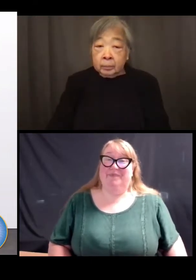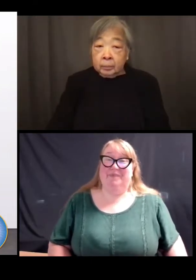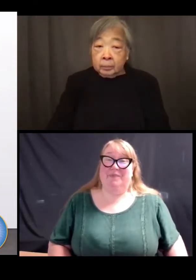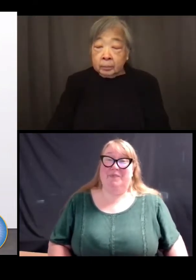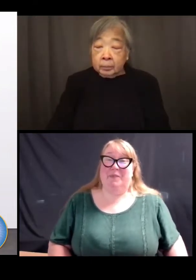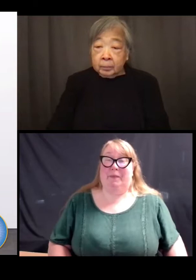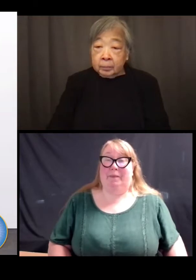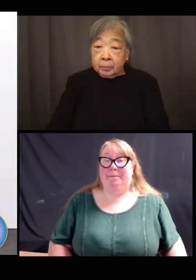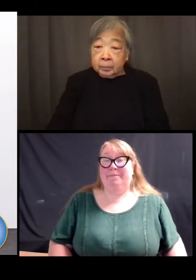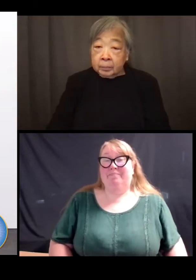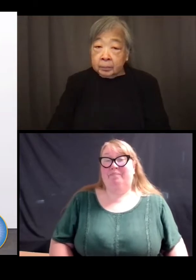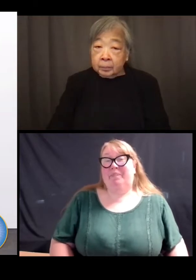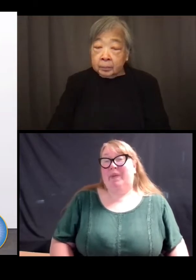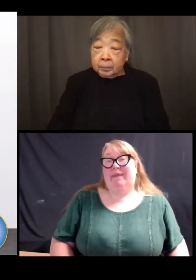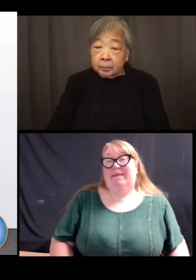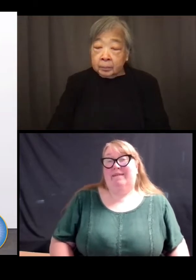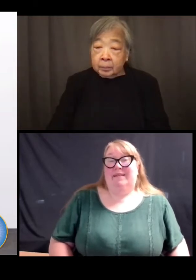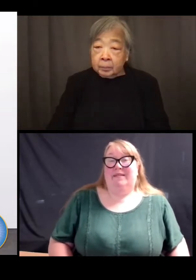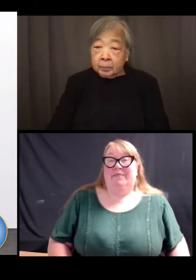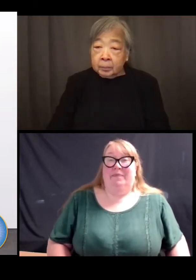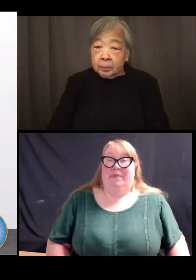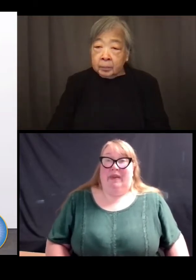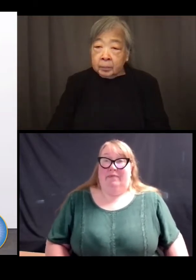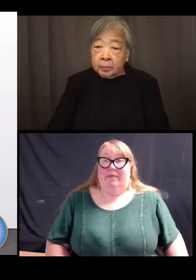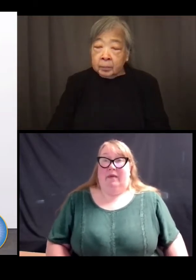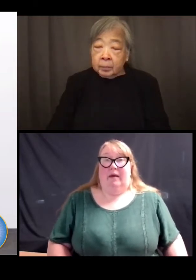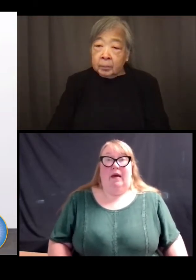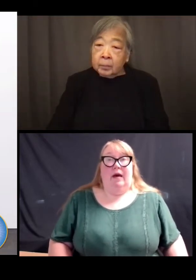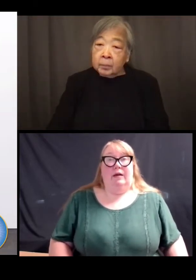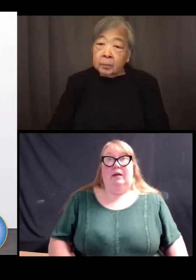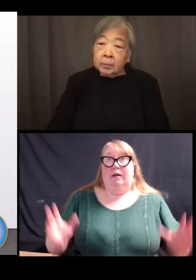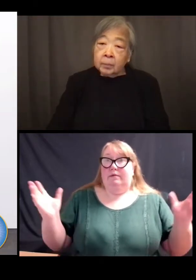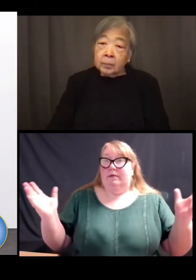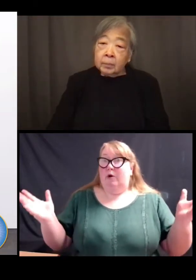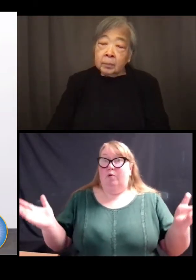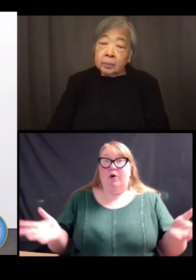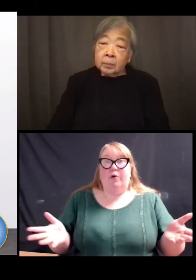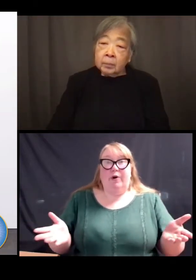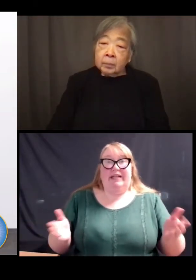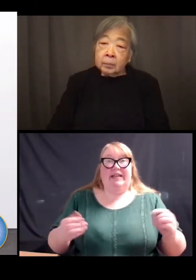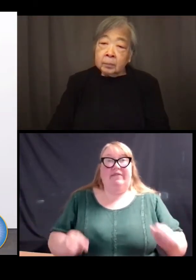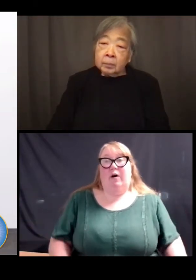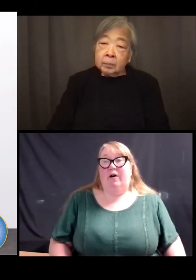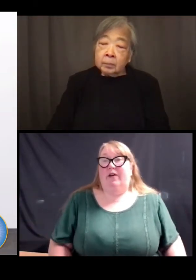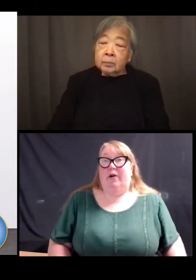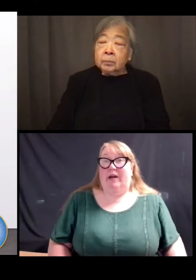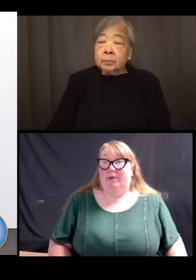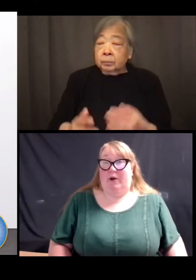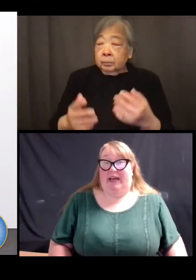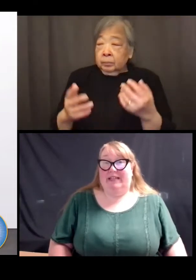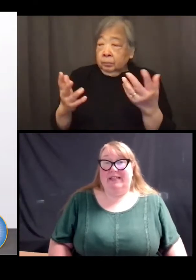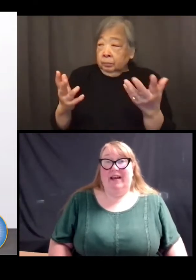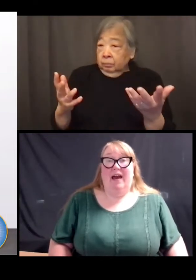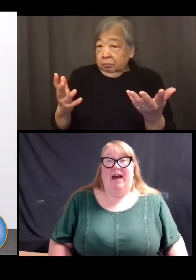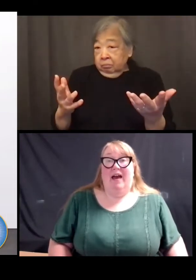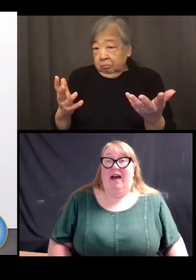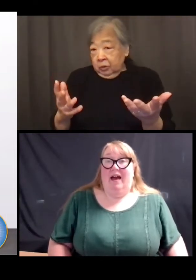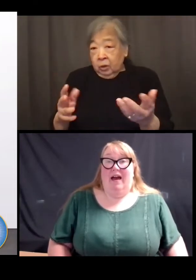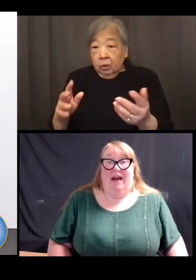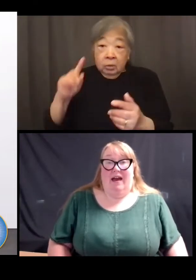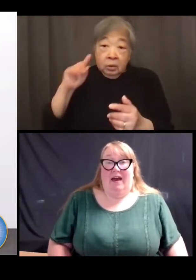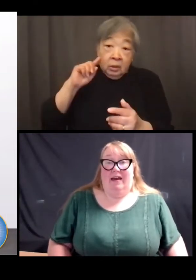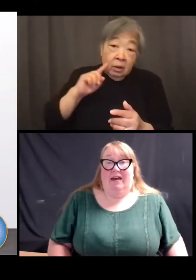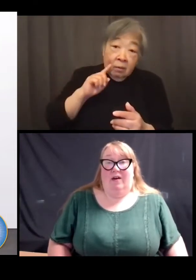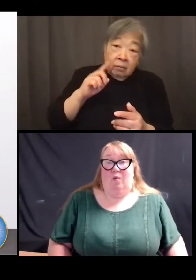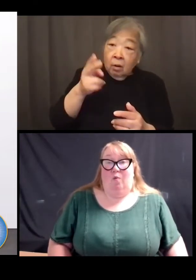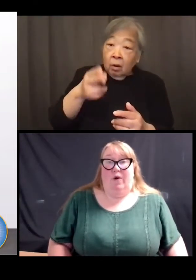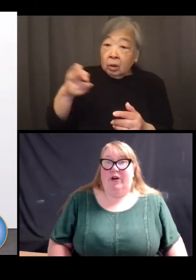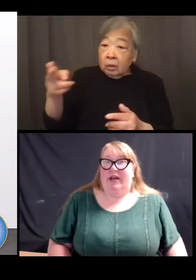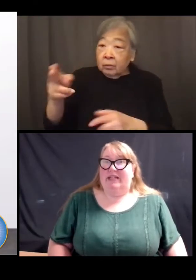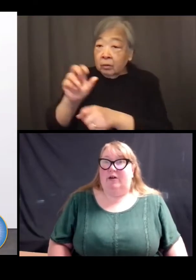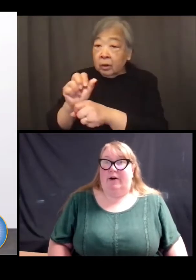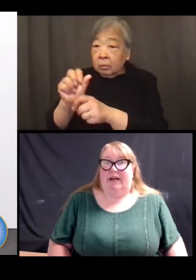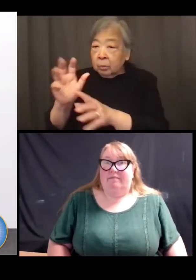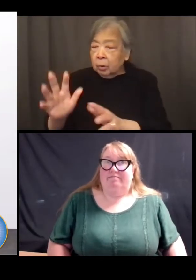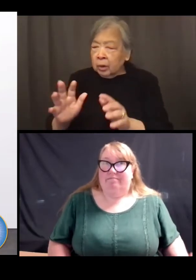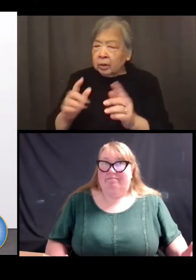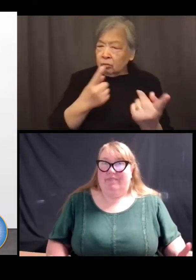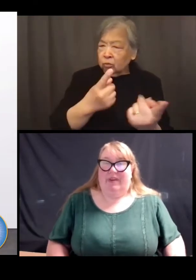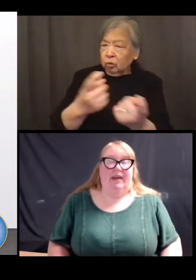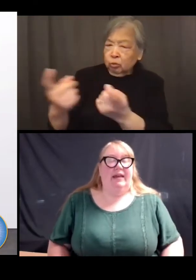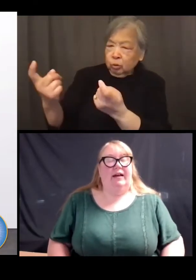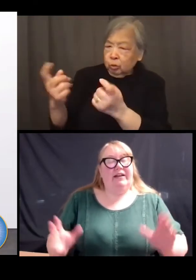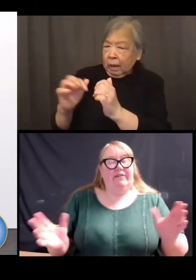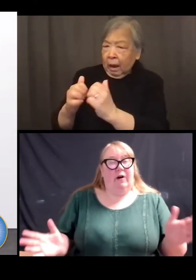So, recruiting deaf and hard of hearing employees Where do you get started? Now deaf and hard